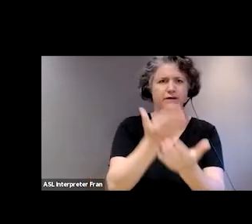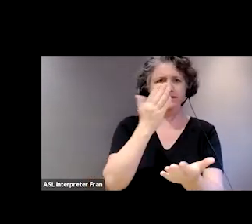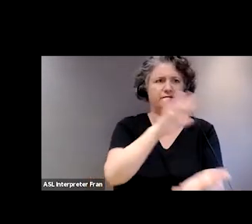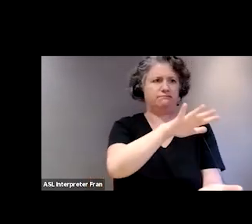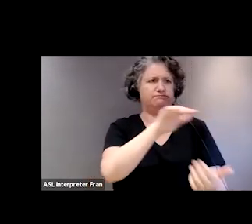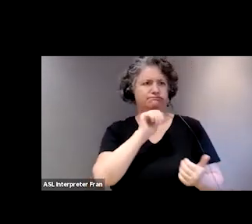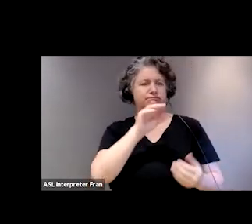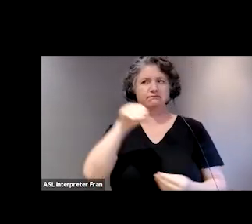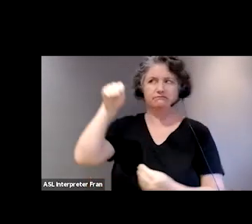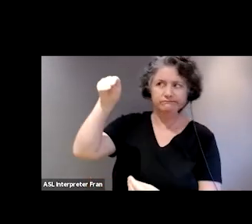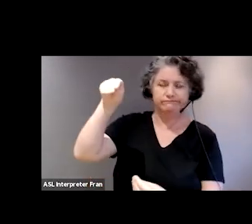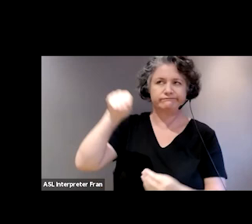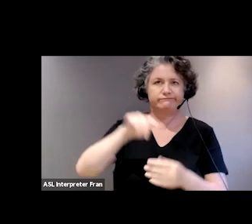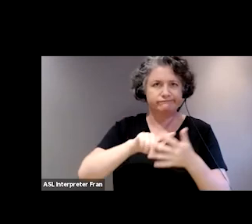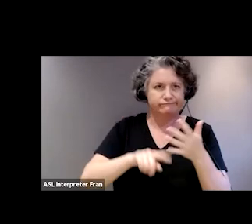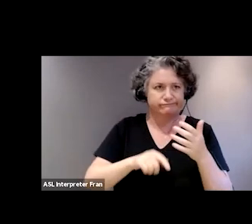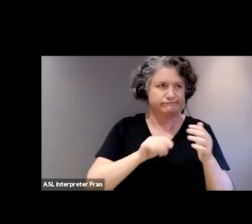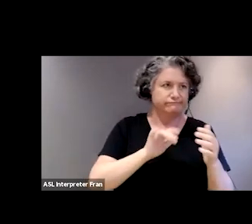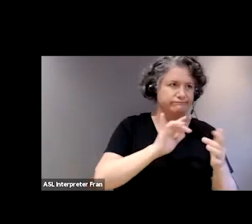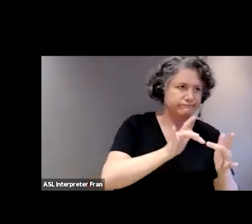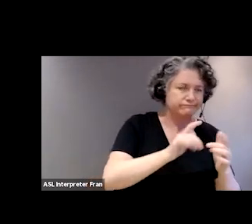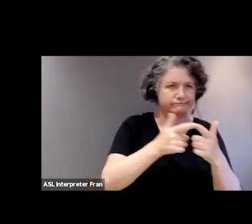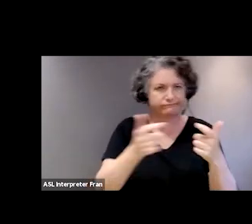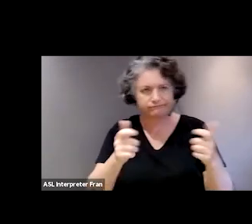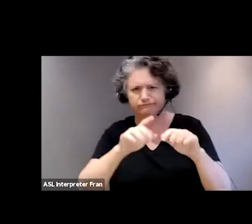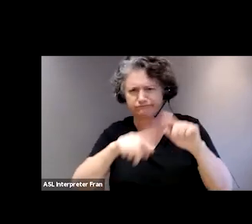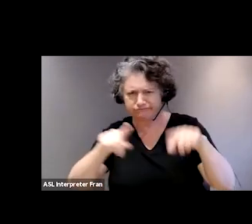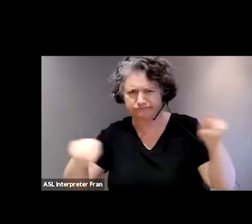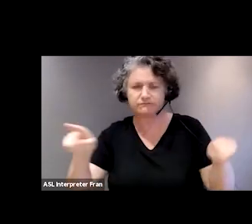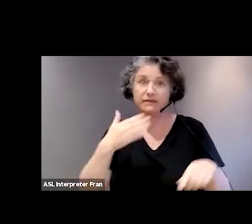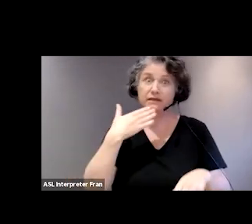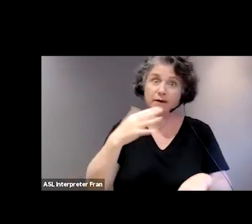vaccine, certification with the QR code, and I'm going to pass it